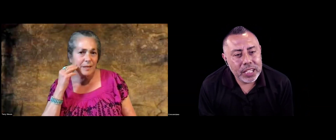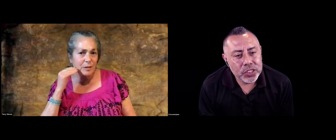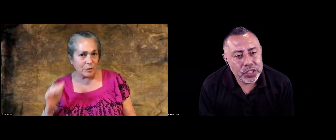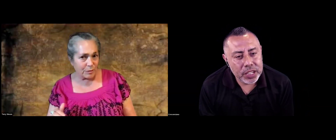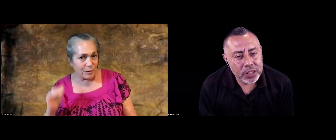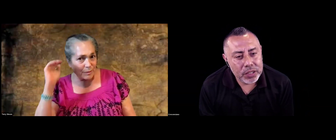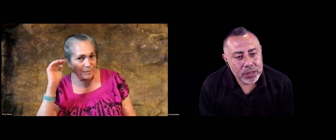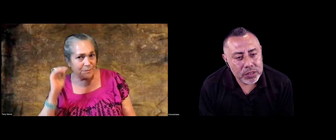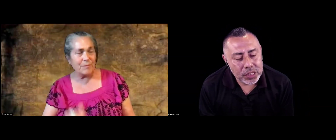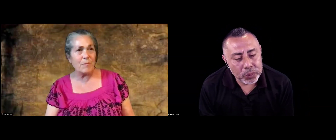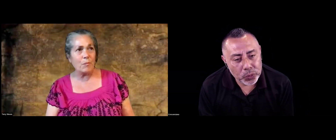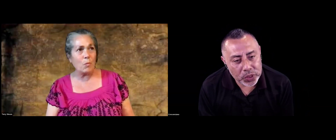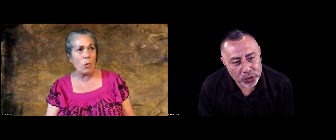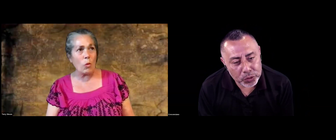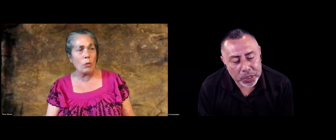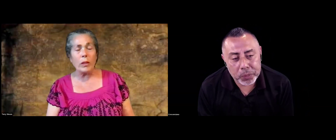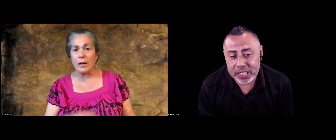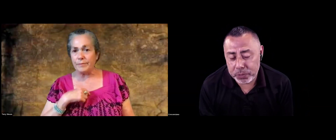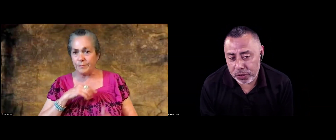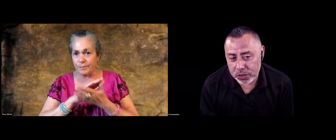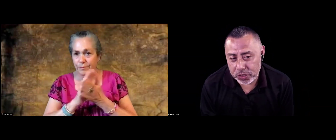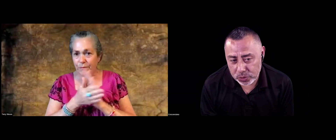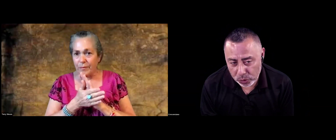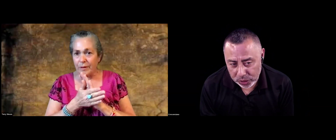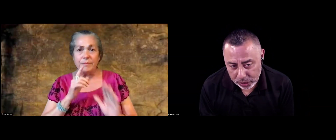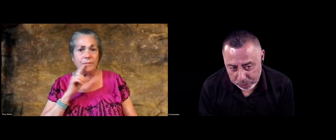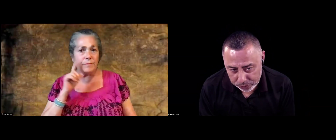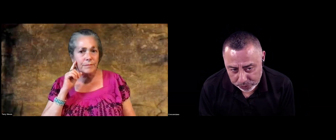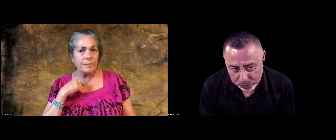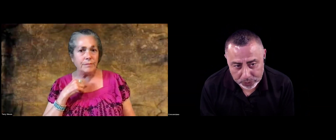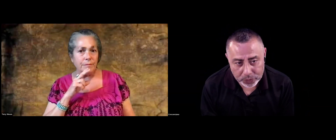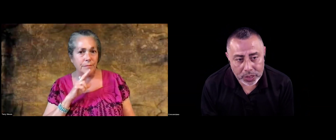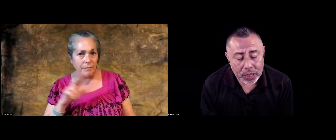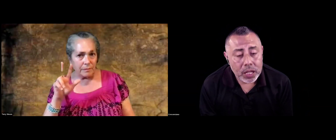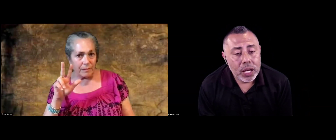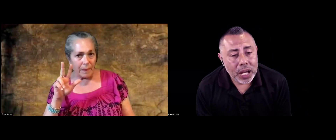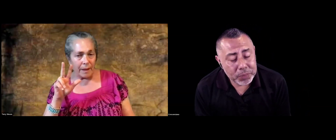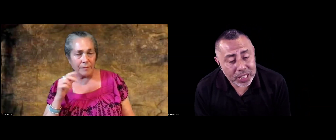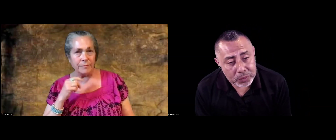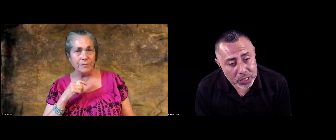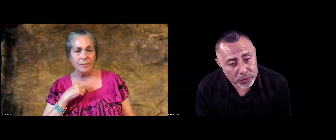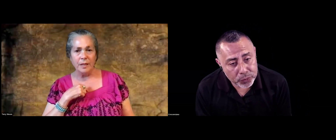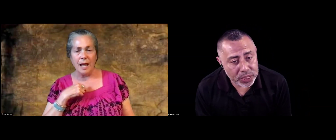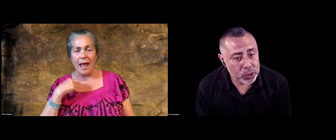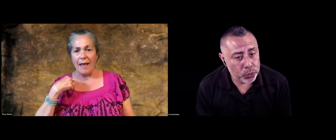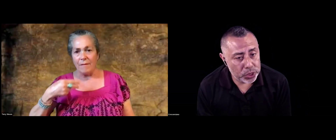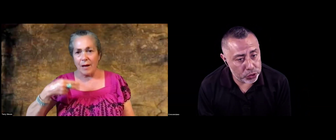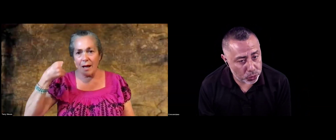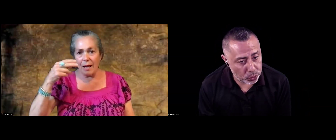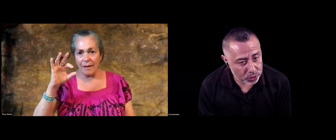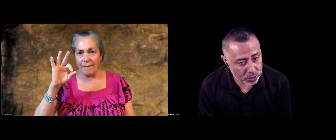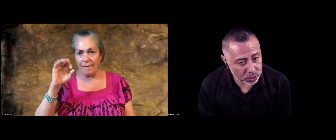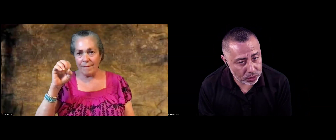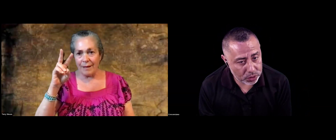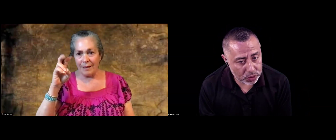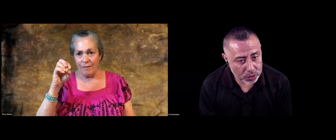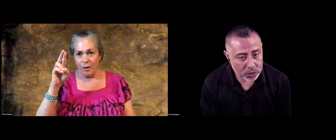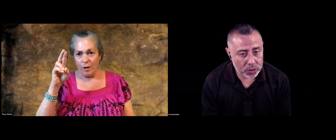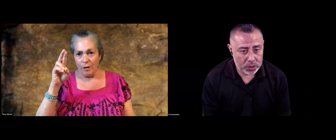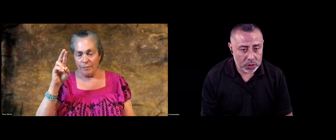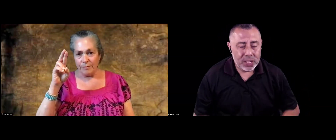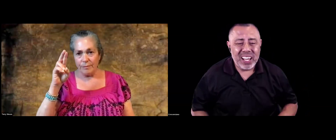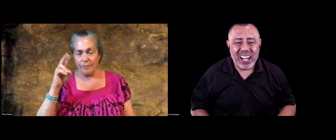And I'd like to share something with you about my experiences growing up. I became deaf when I was 3 years old.